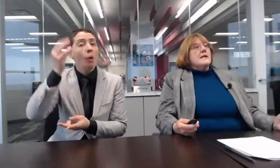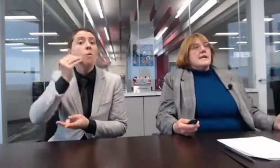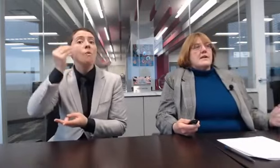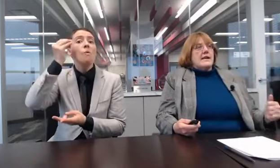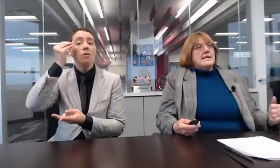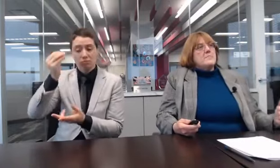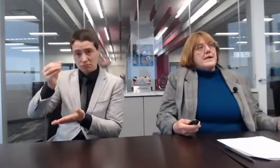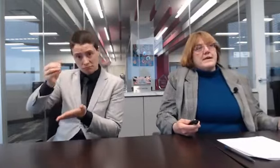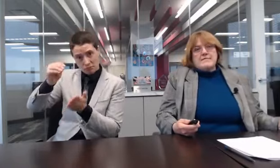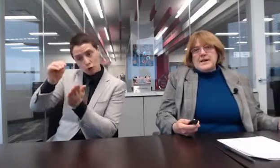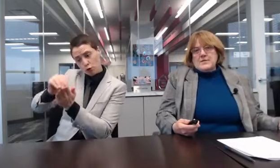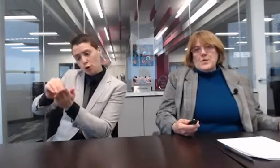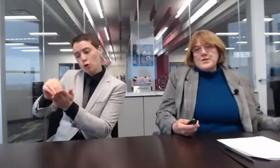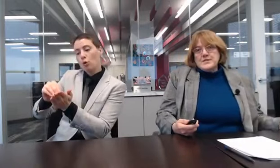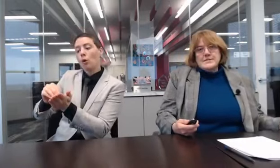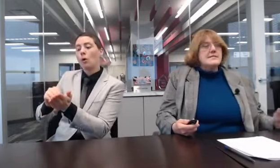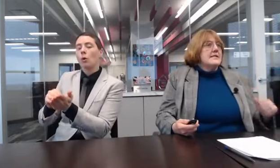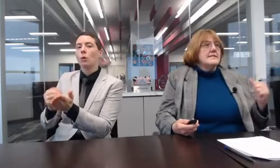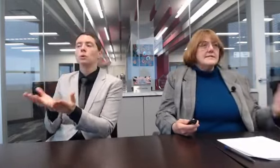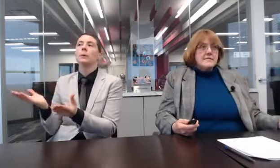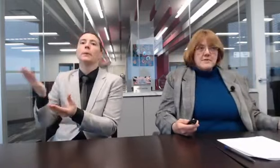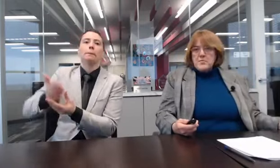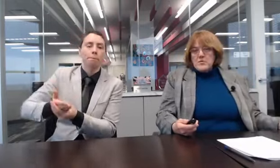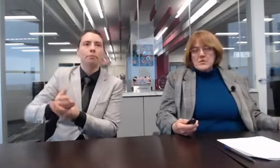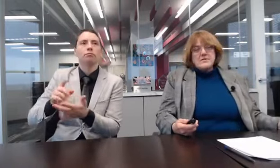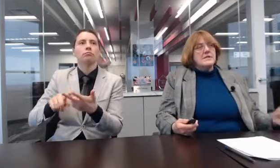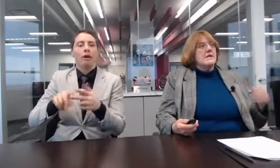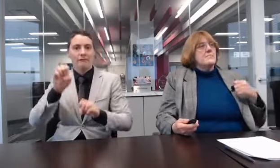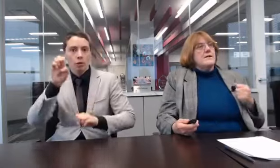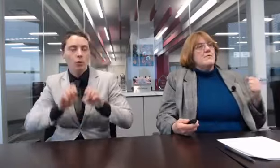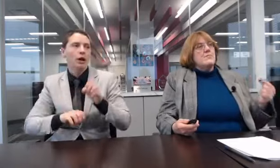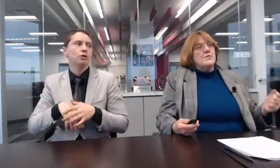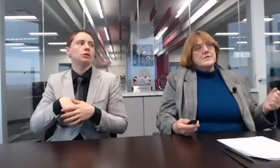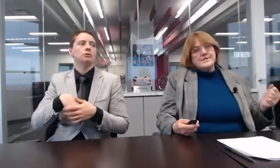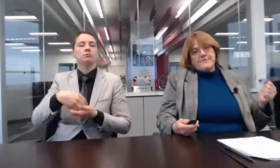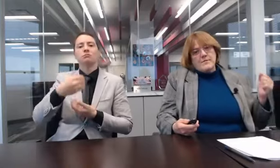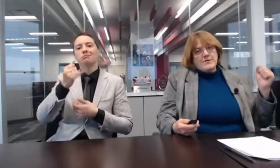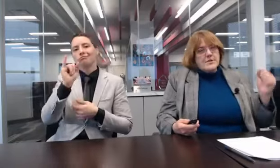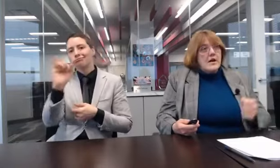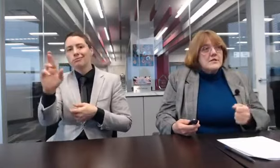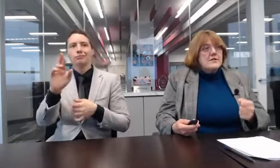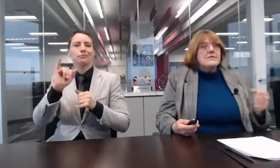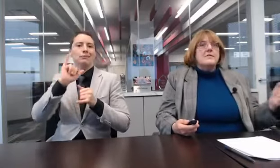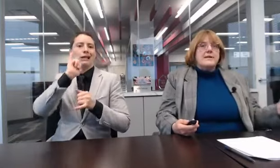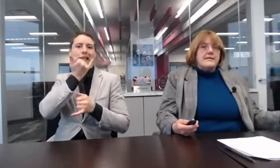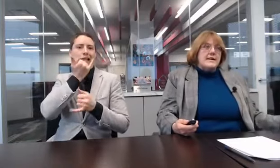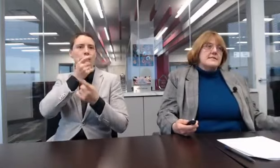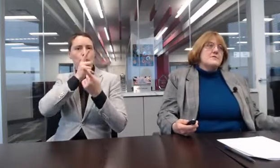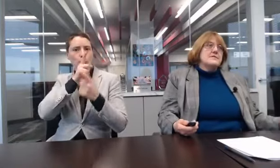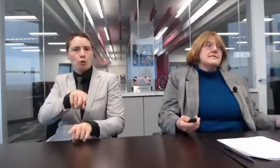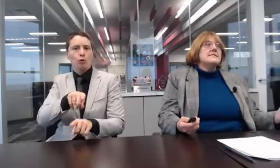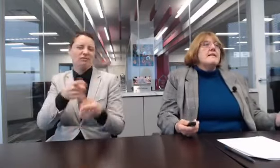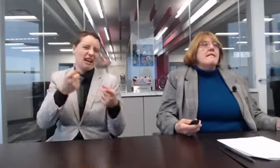it can be evaluations, incident reports. It can be reports from your doctor about diagnoses.